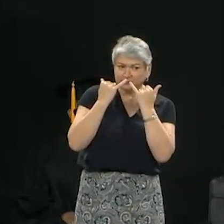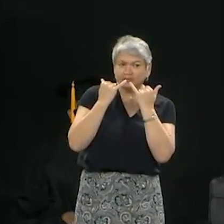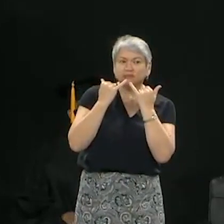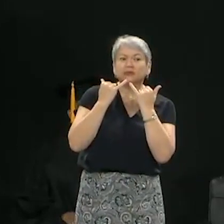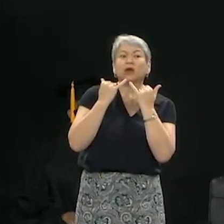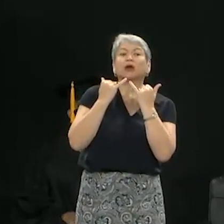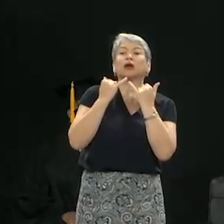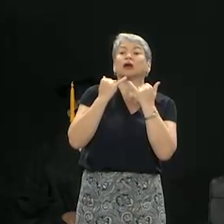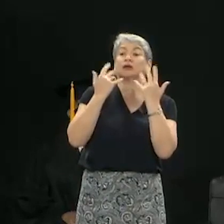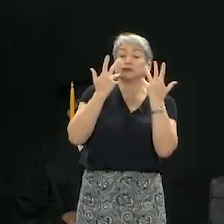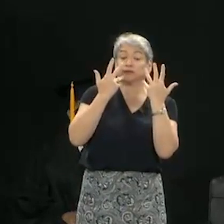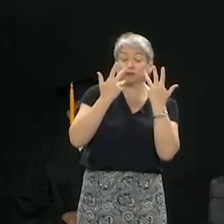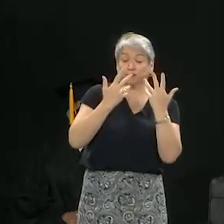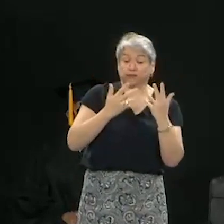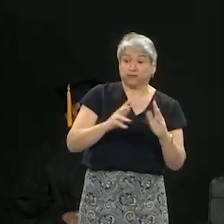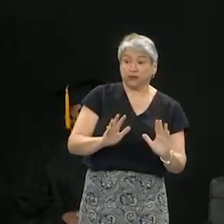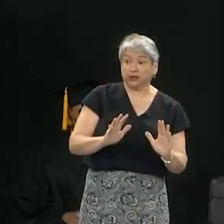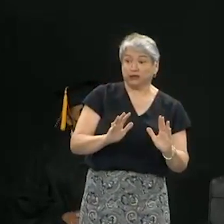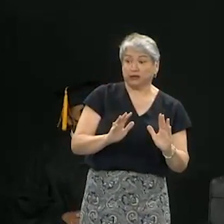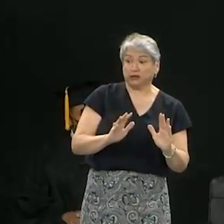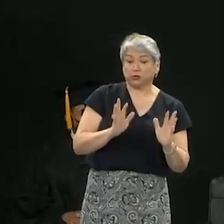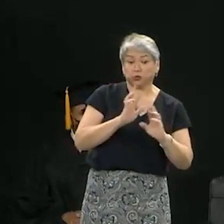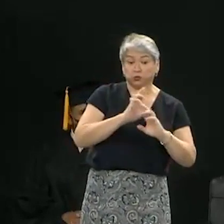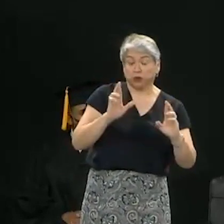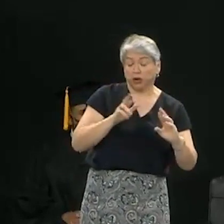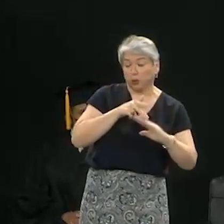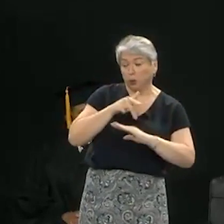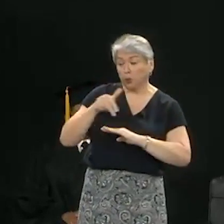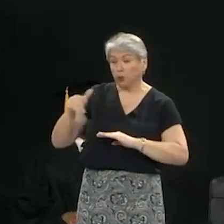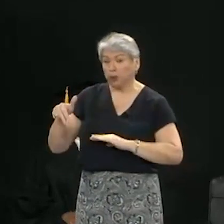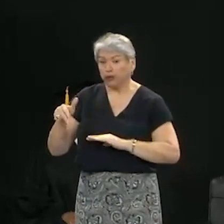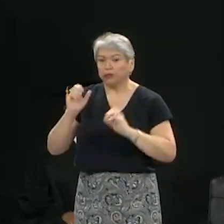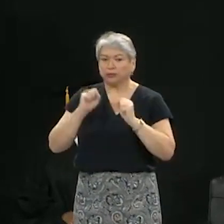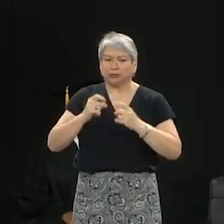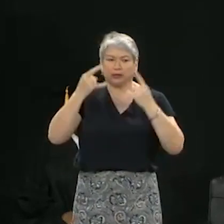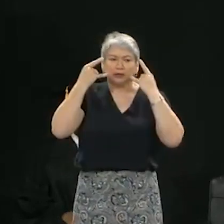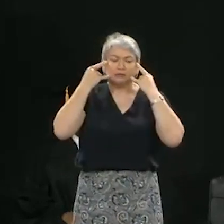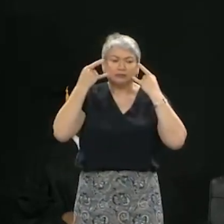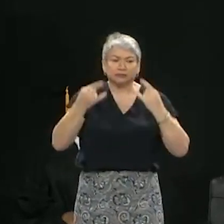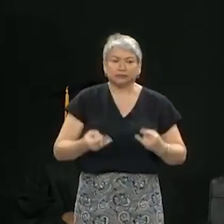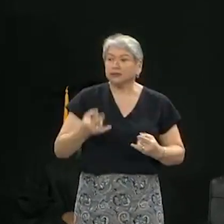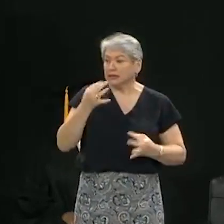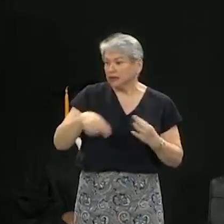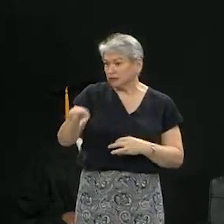Once you get to the top of the ramp, you may remove your face covering if you choose to do so,